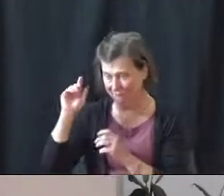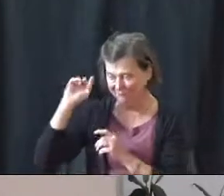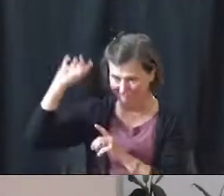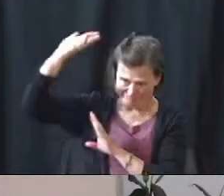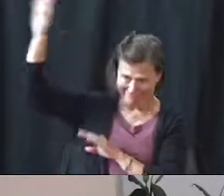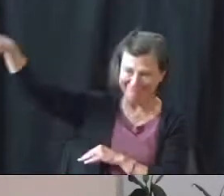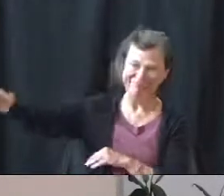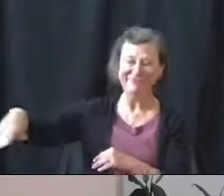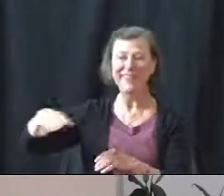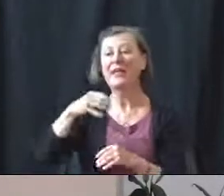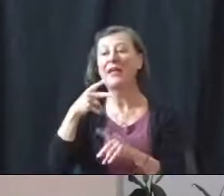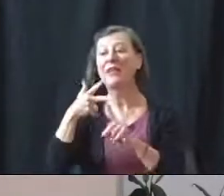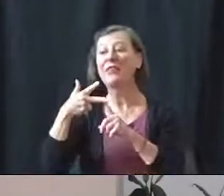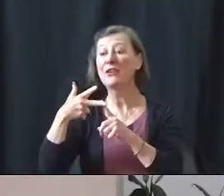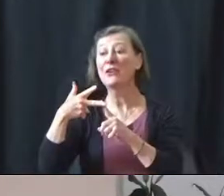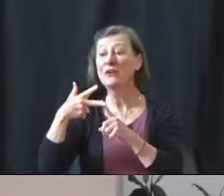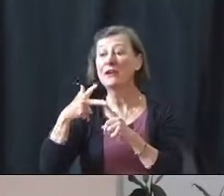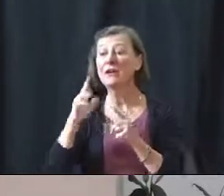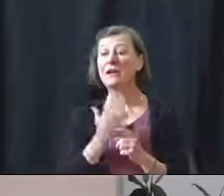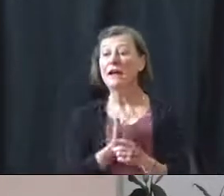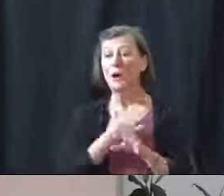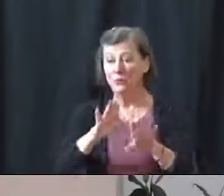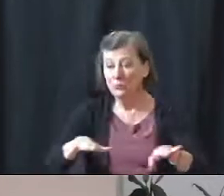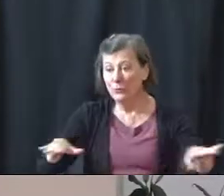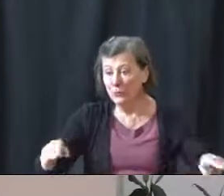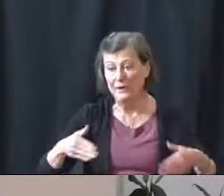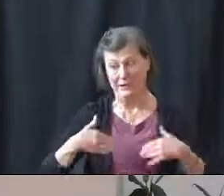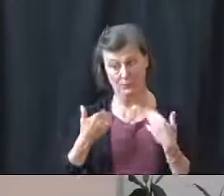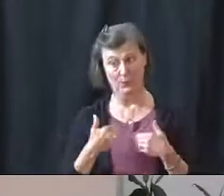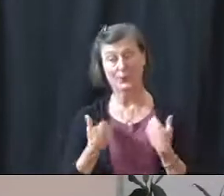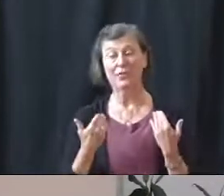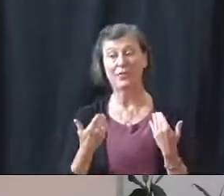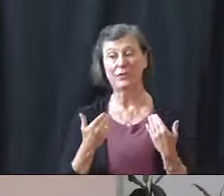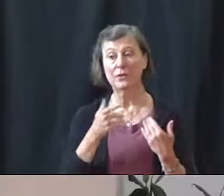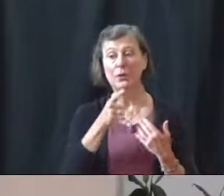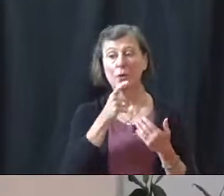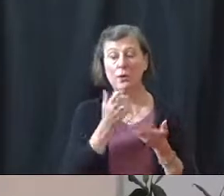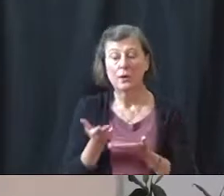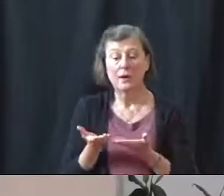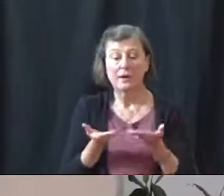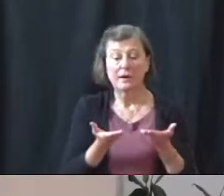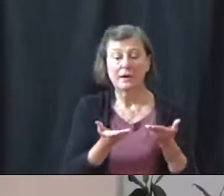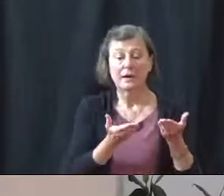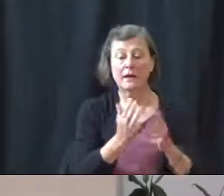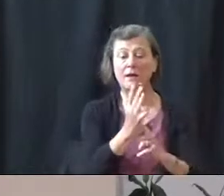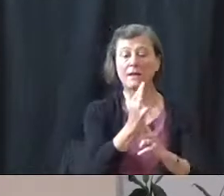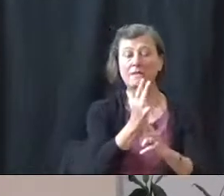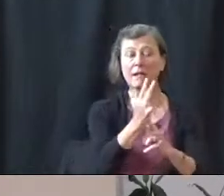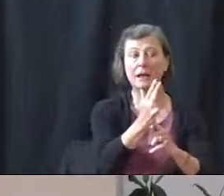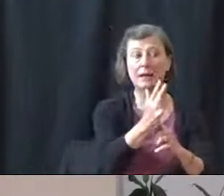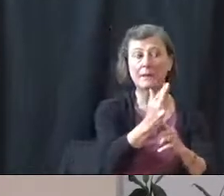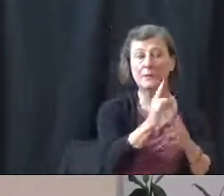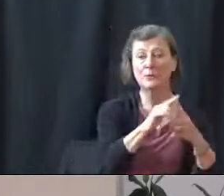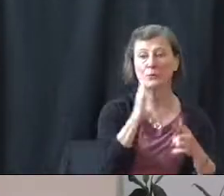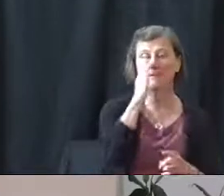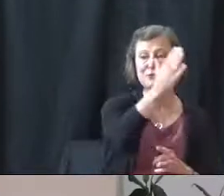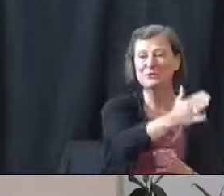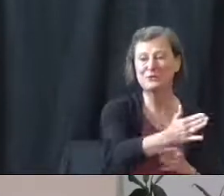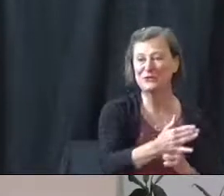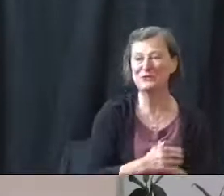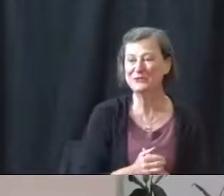And the third, is for our children and youth who will carry this flame into the future.